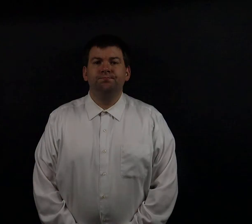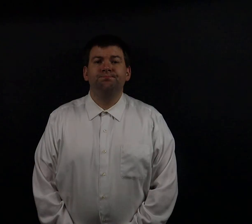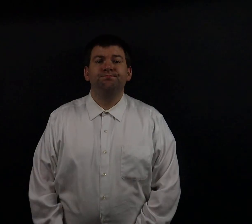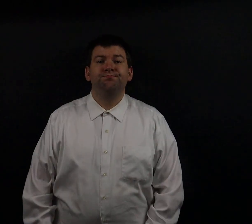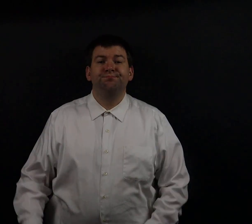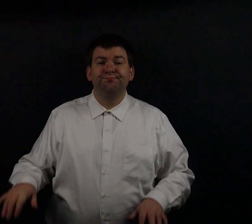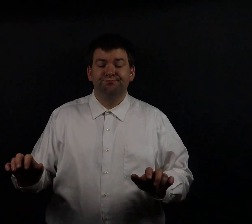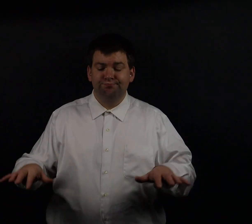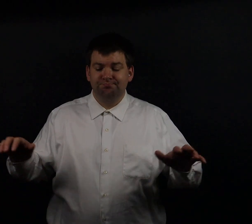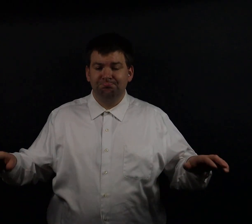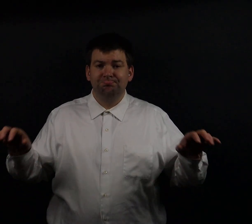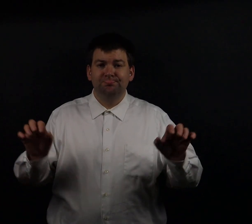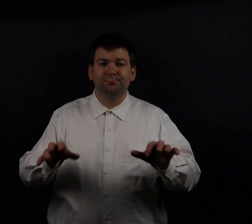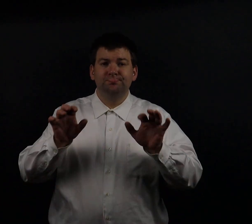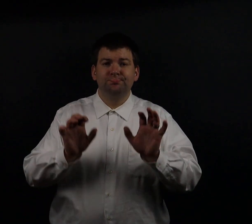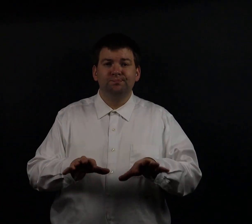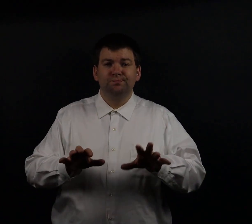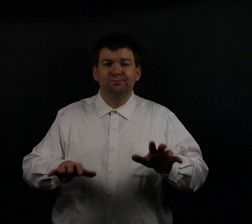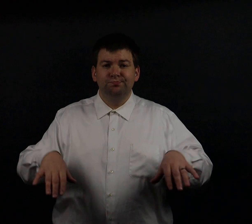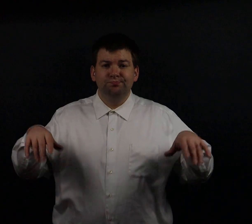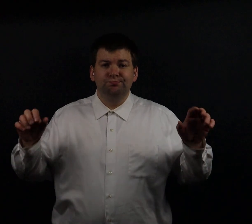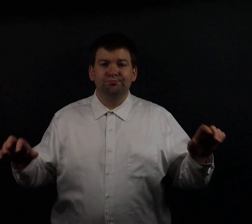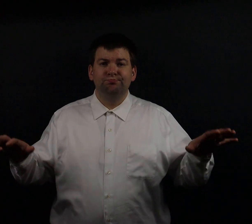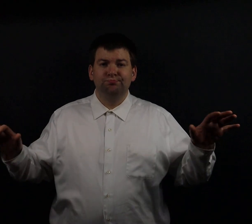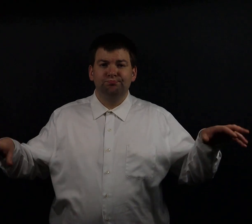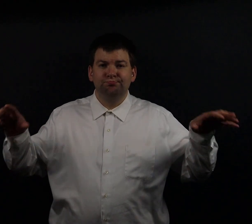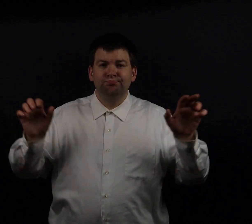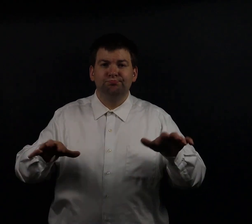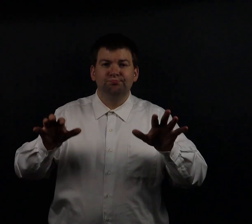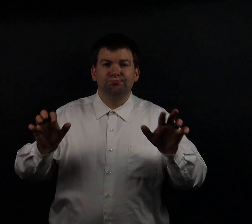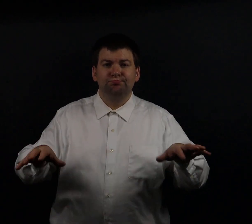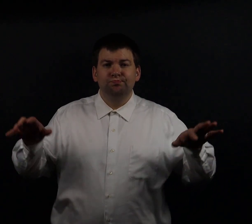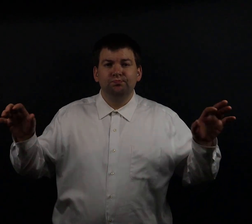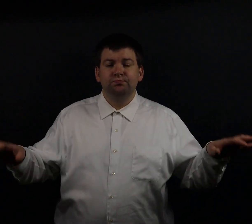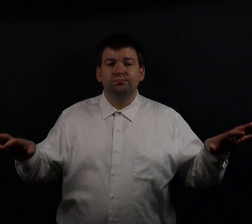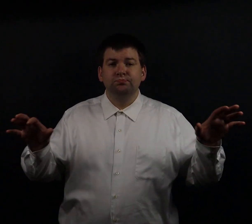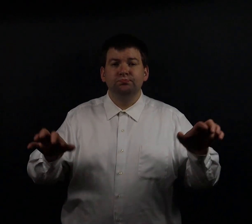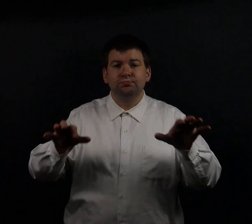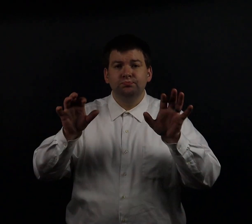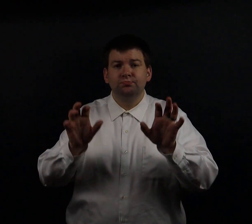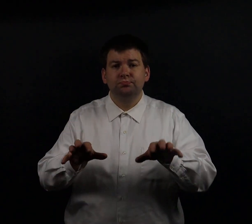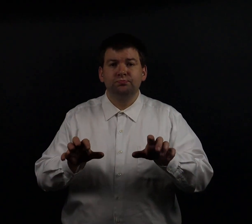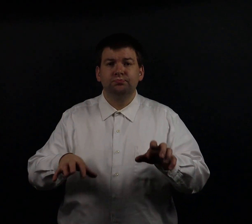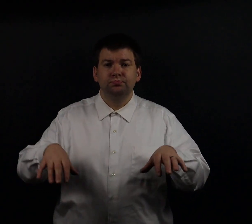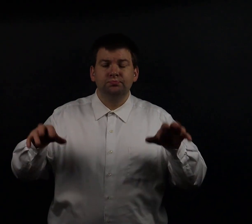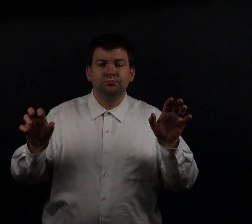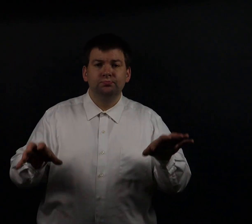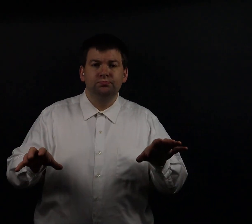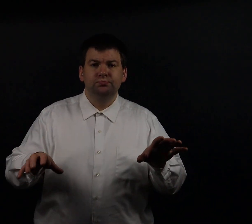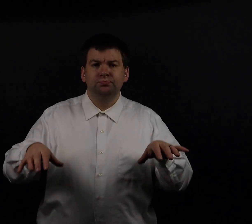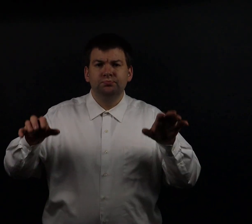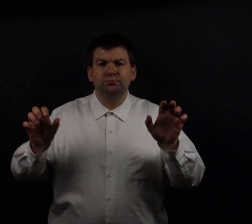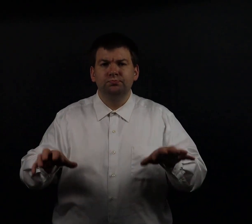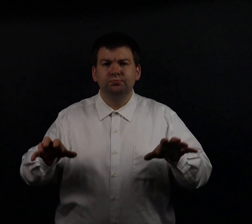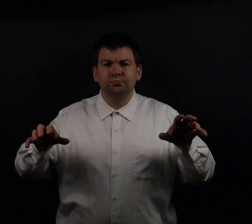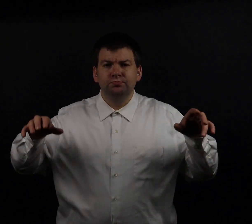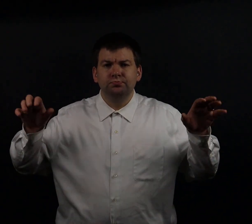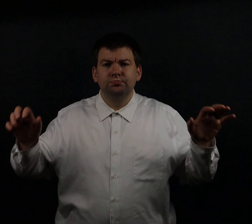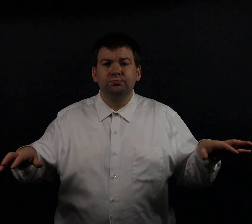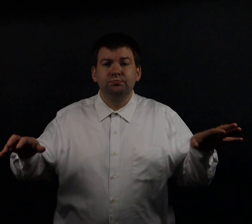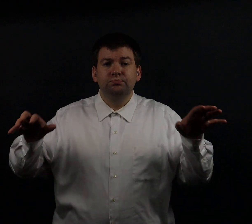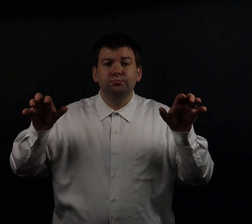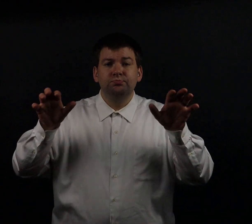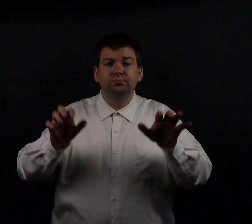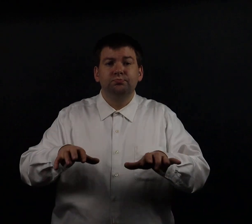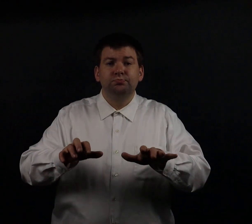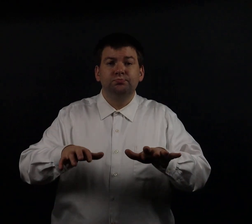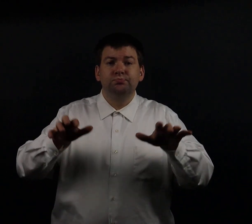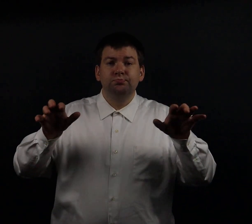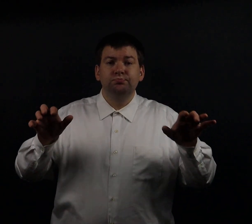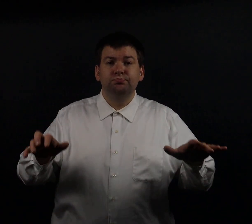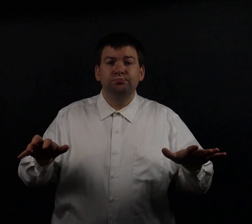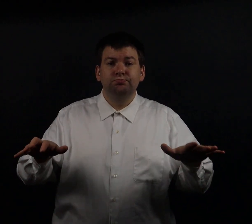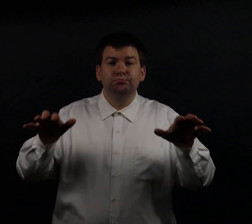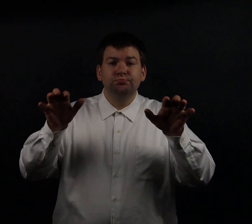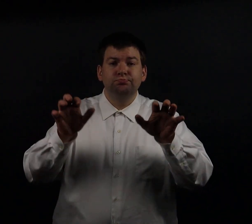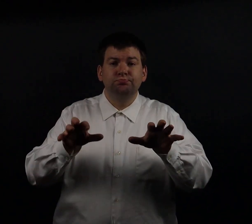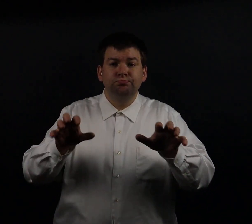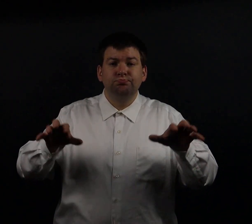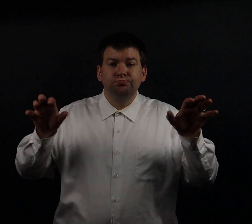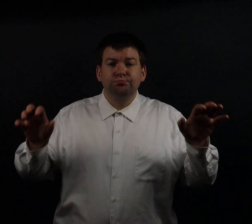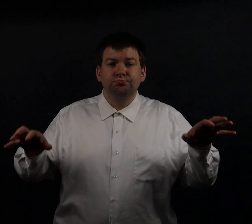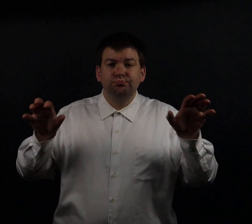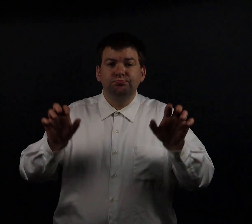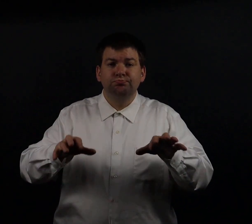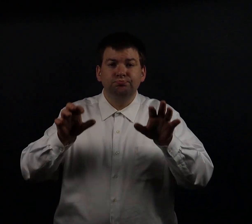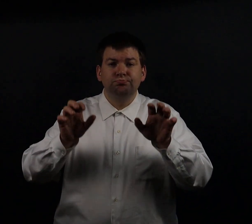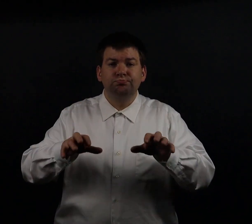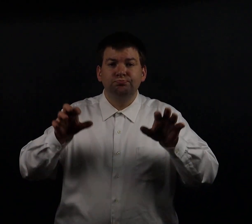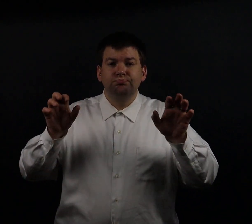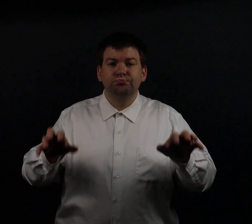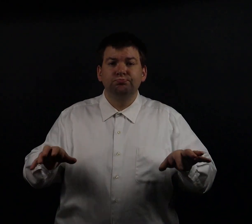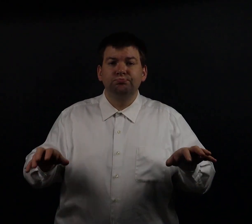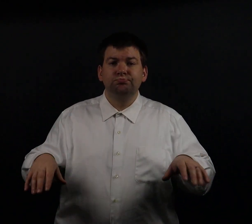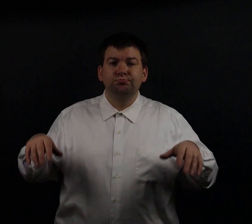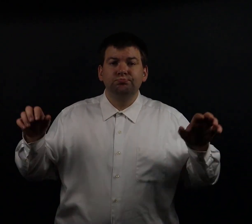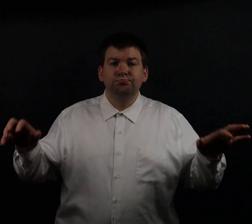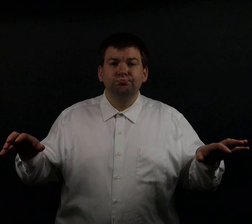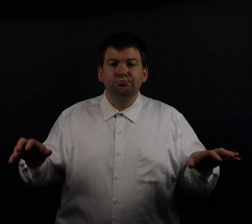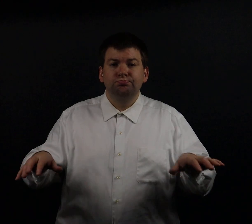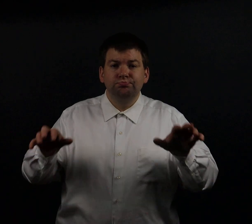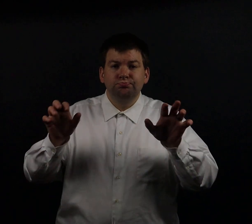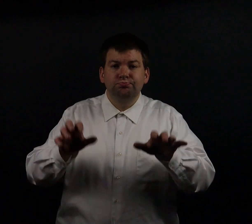Piano Playing Music